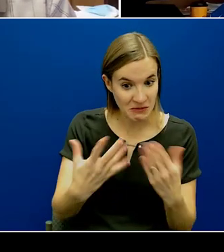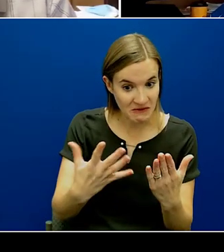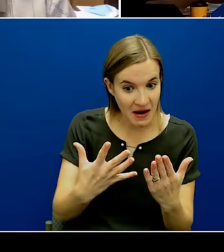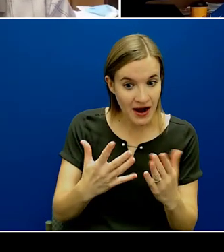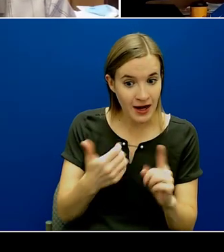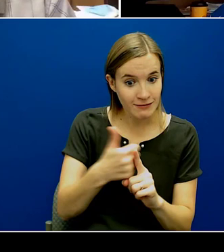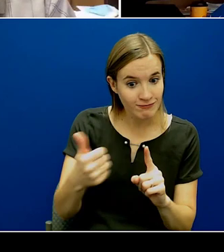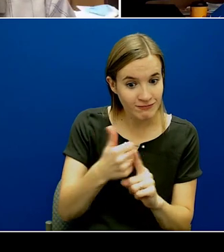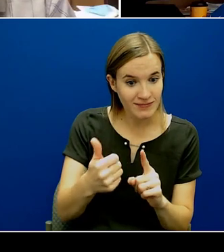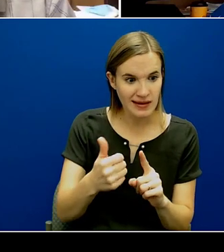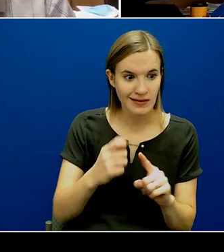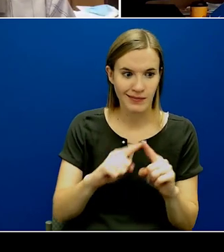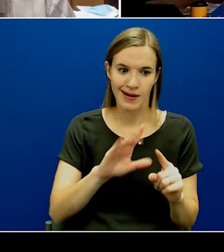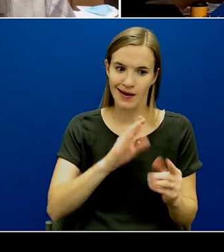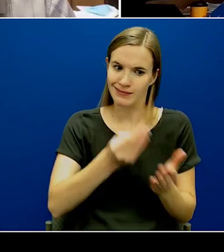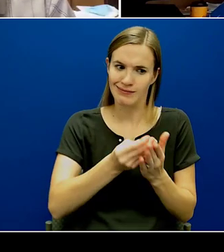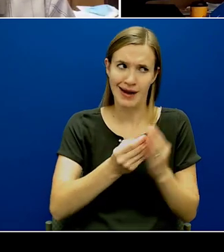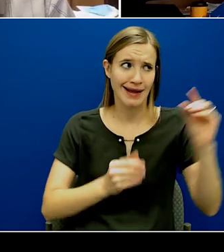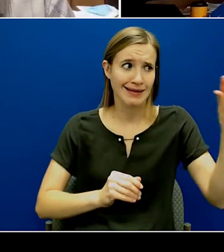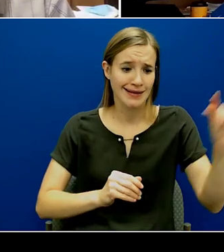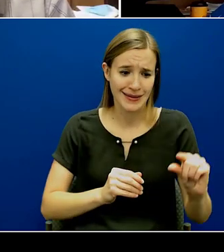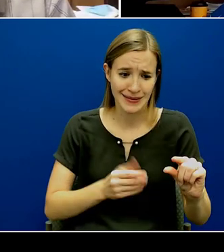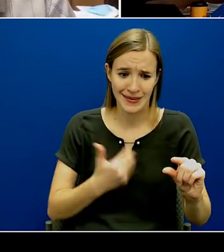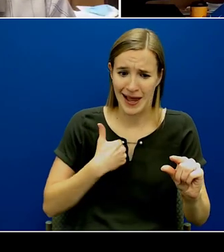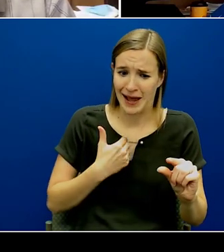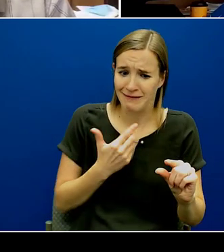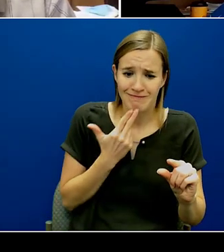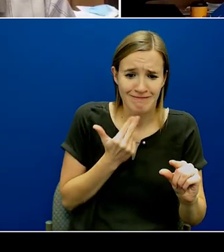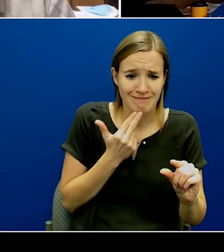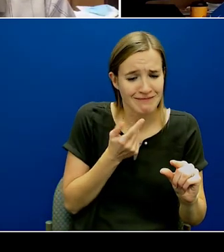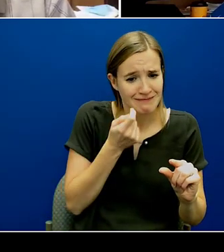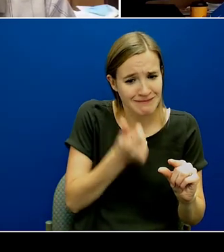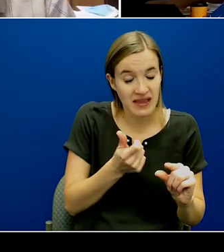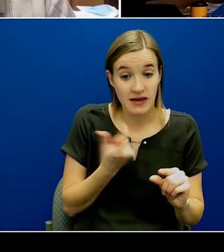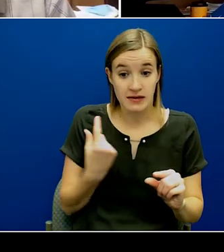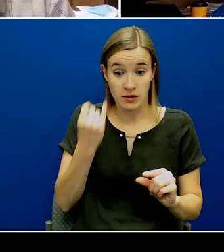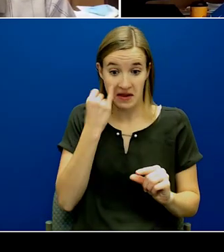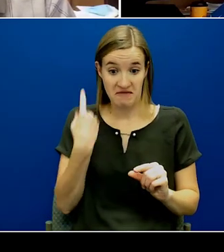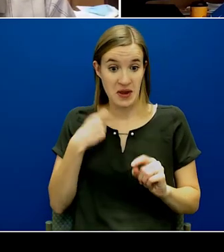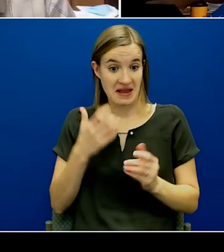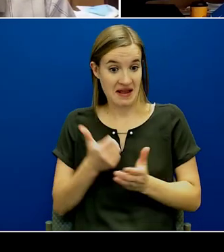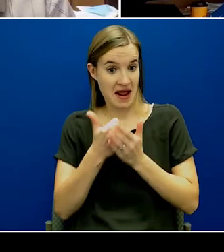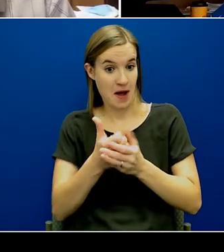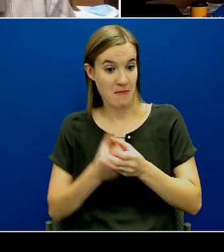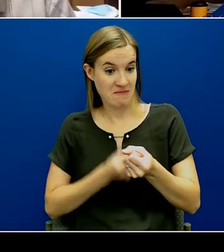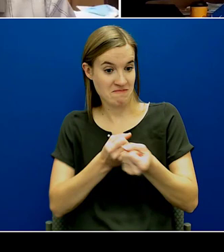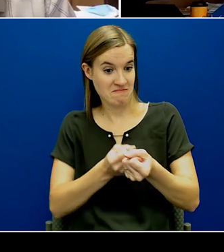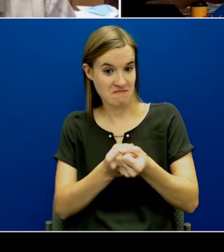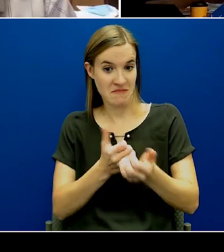get in and help with the advocacy and help with the support, I think can make a difference and, and ensure that it really